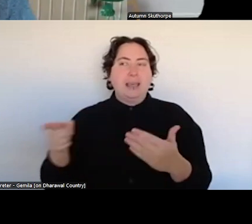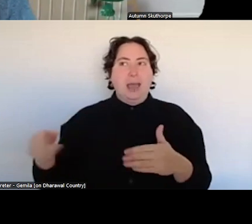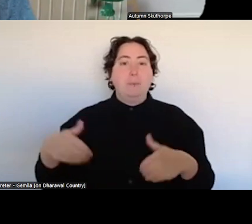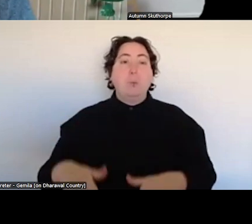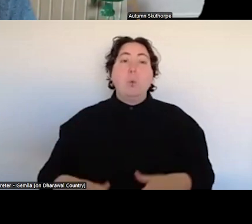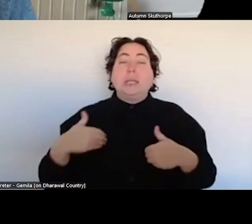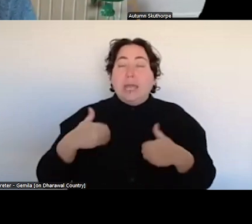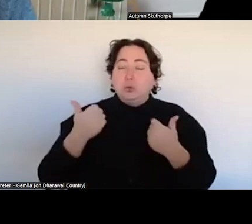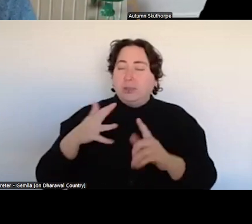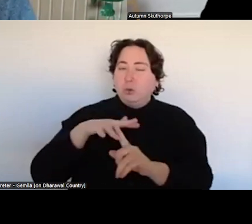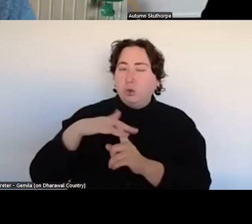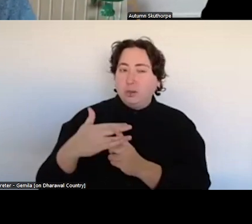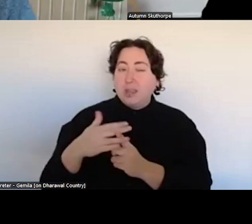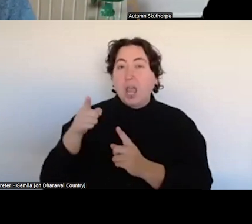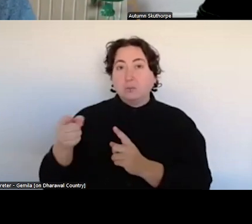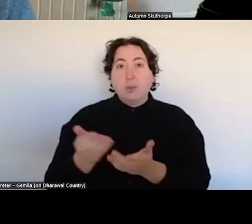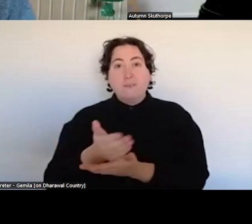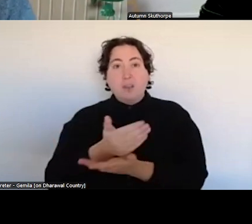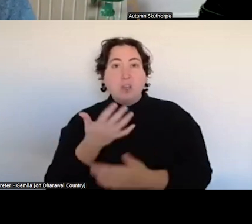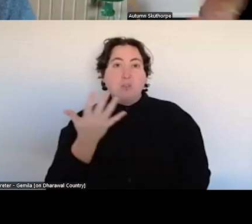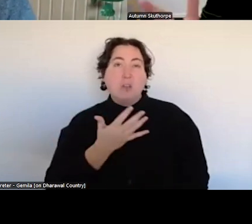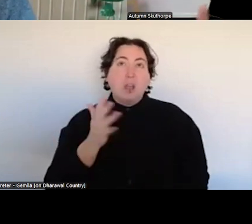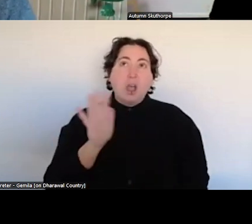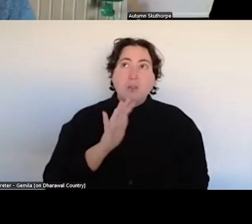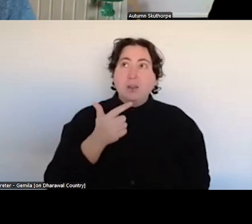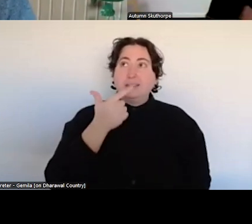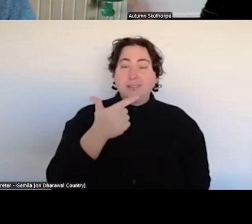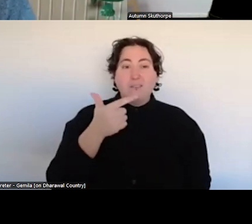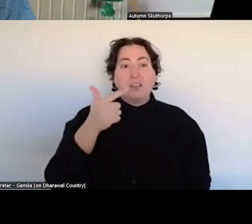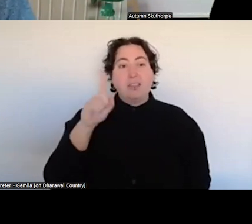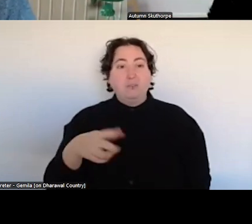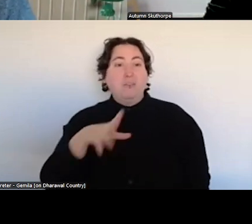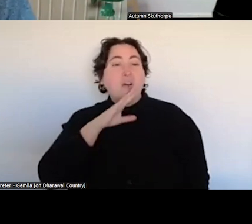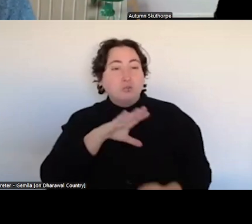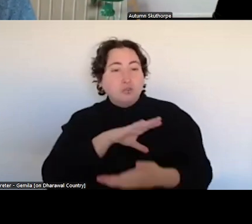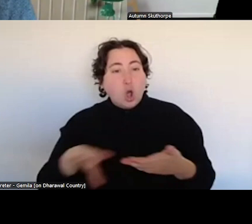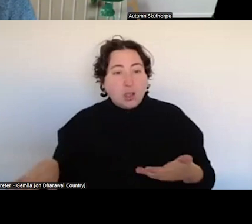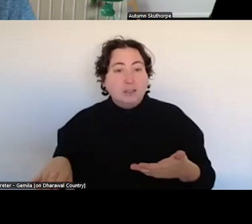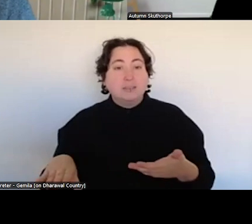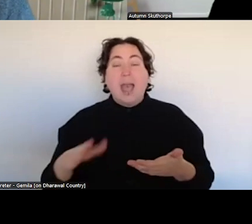that raised around $7500. In terms of labour, it really was just having the office open.